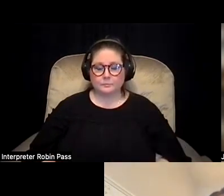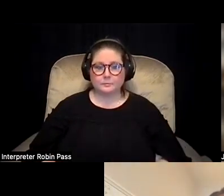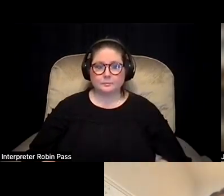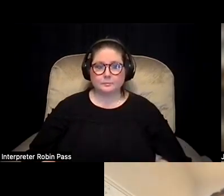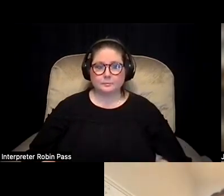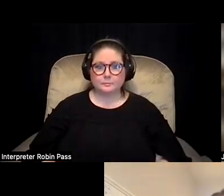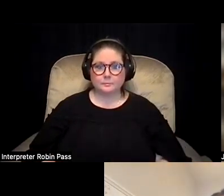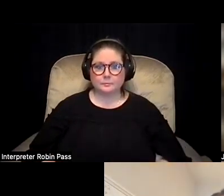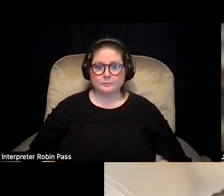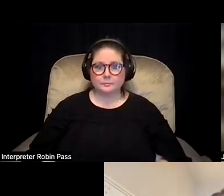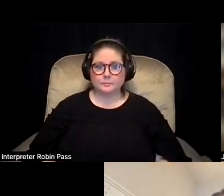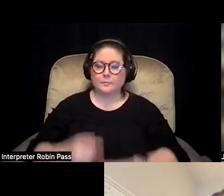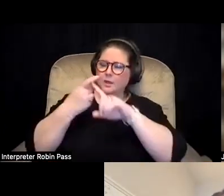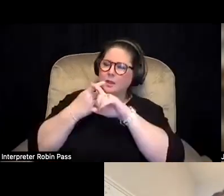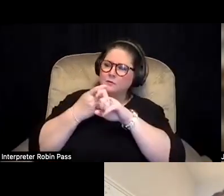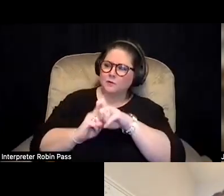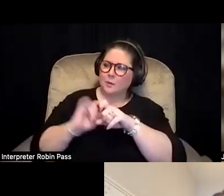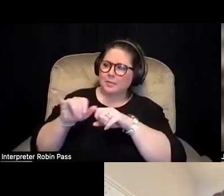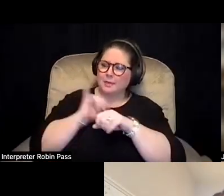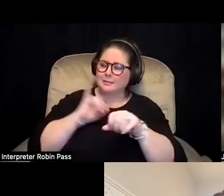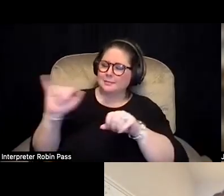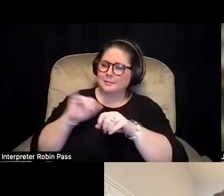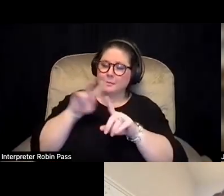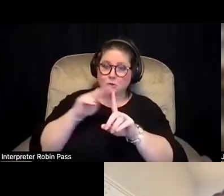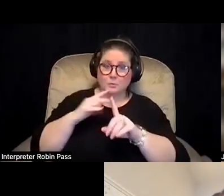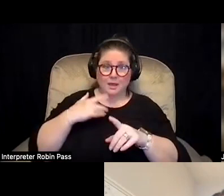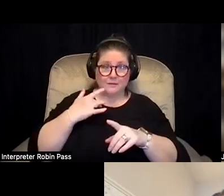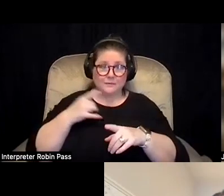coming from that same educator perspective i feel a lot of what akilah was just saying